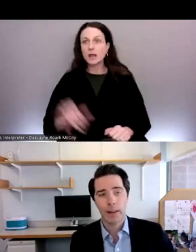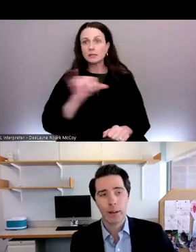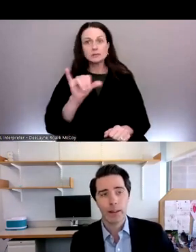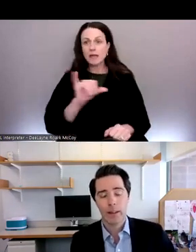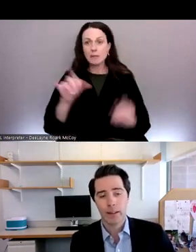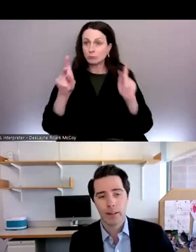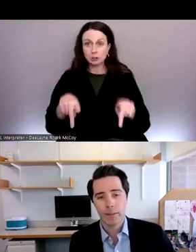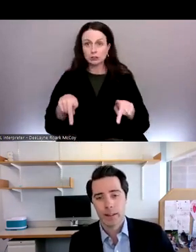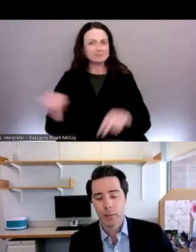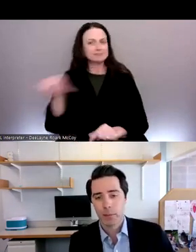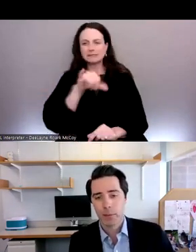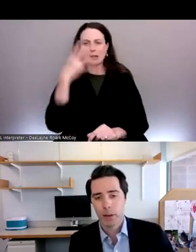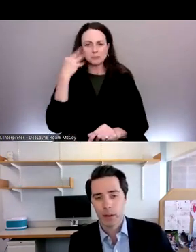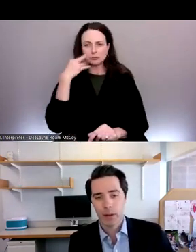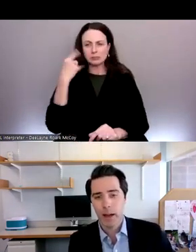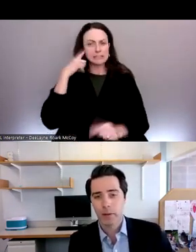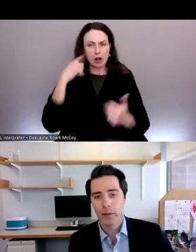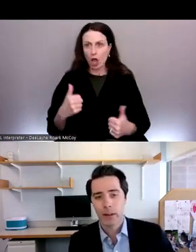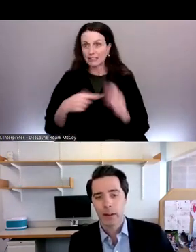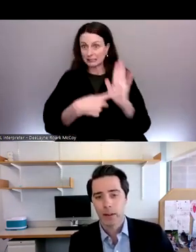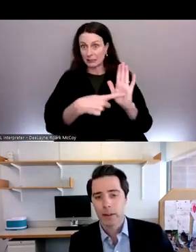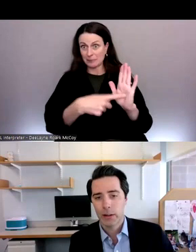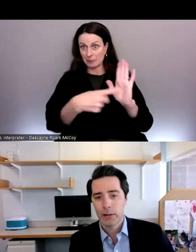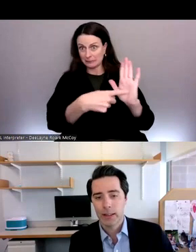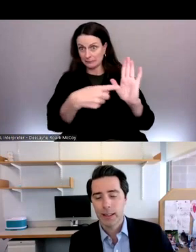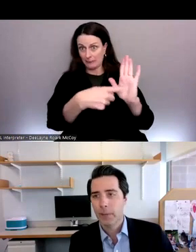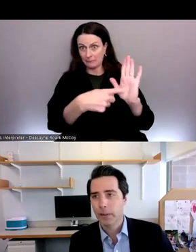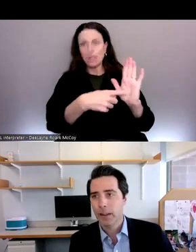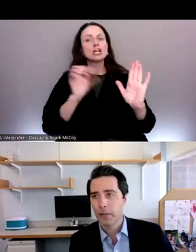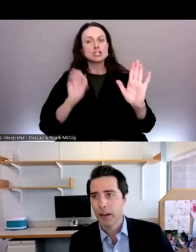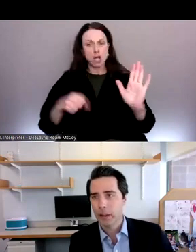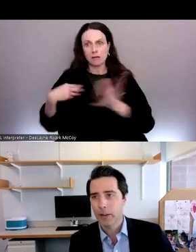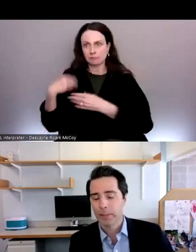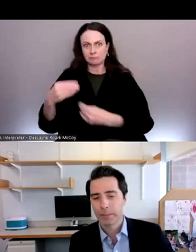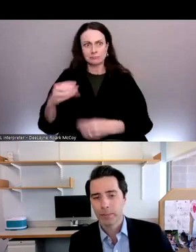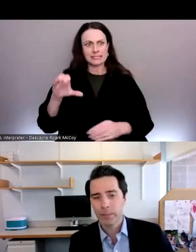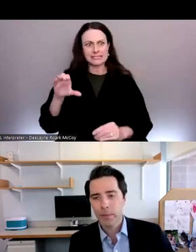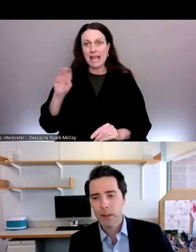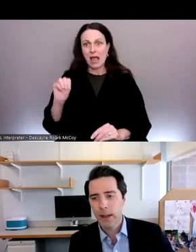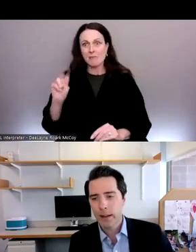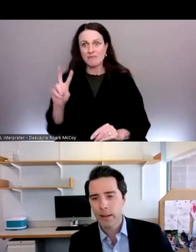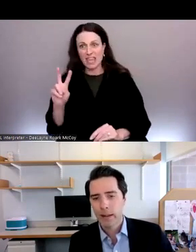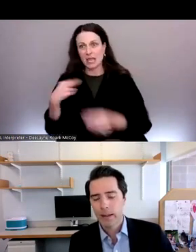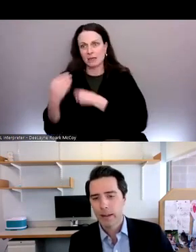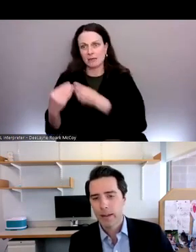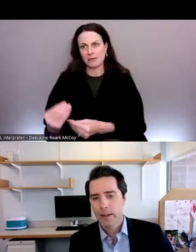hearing loss symptom could also have congenital CMV infection